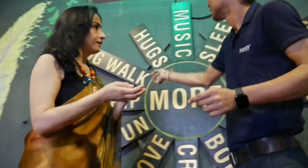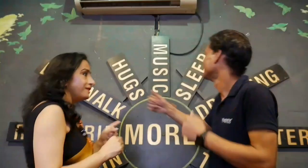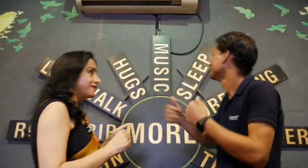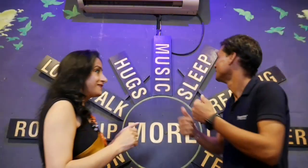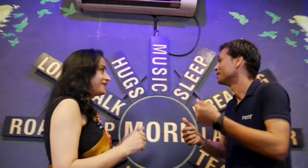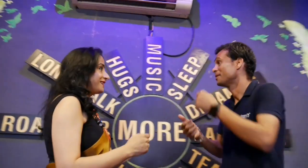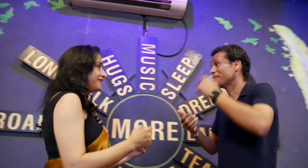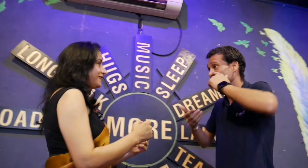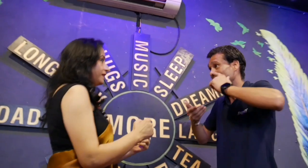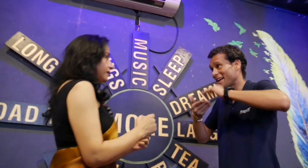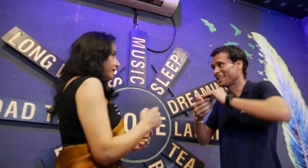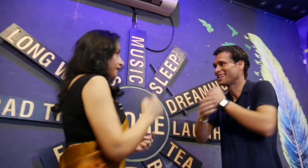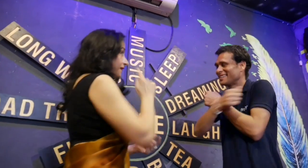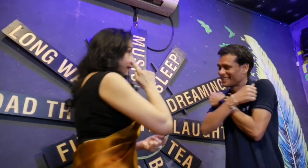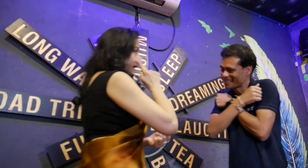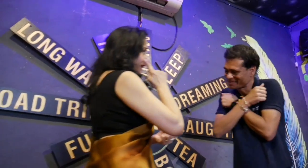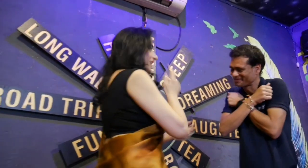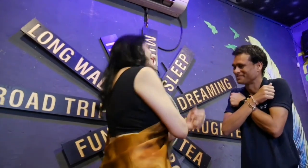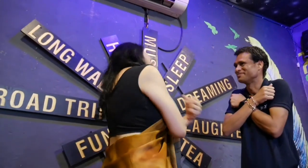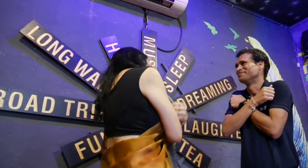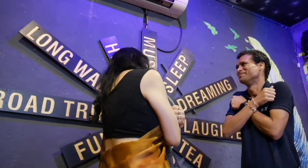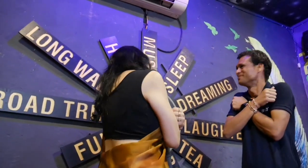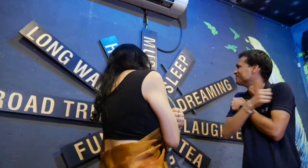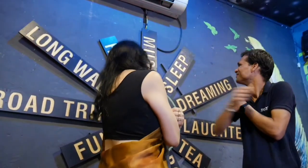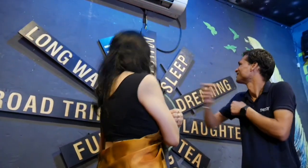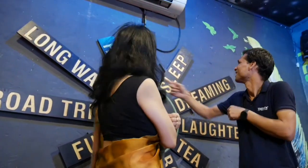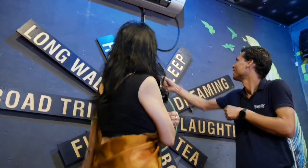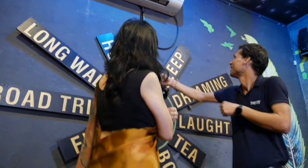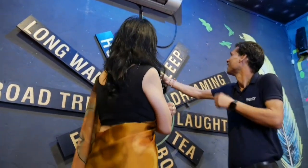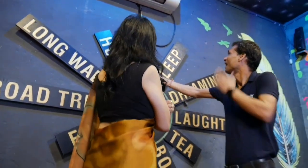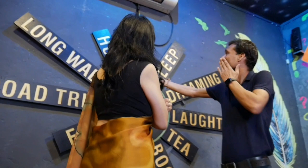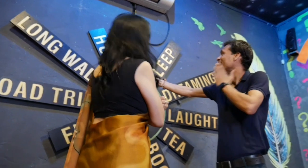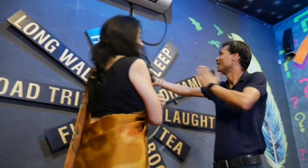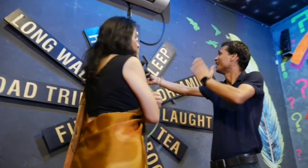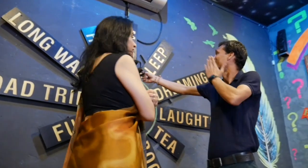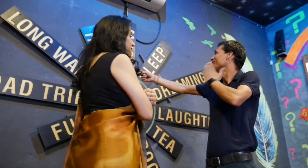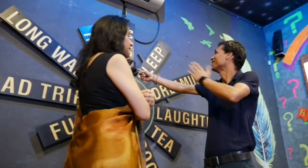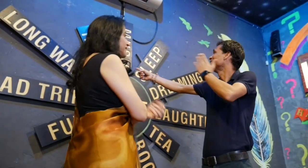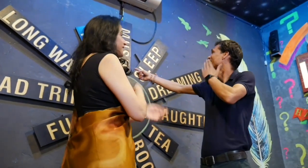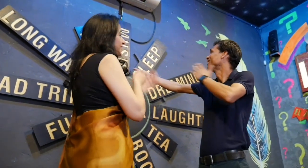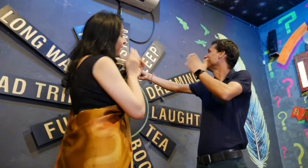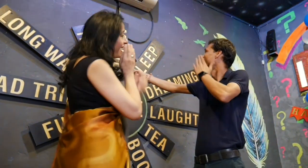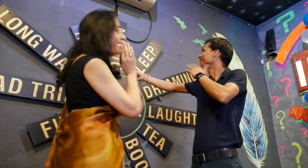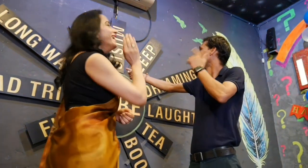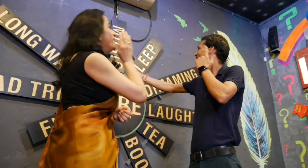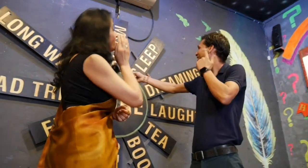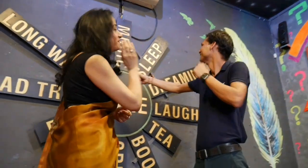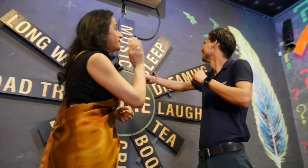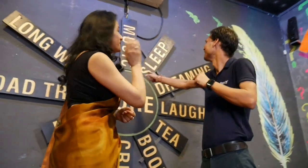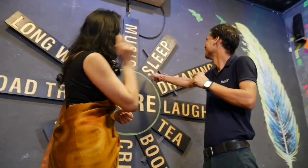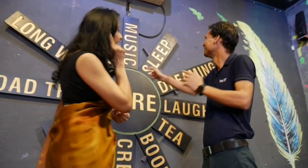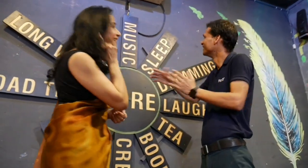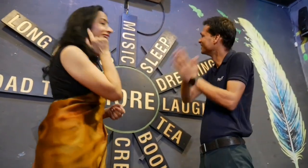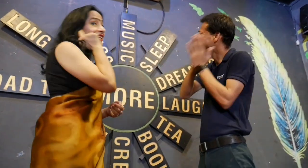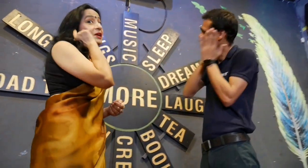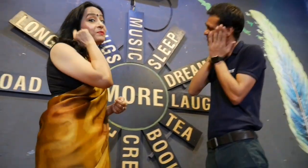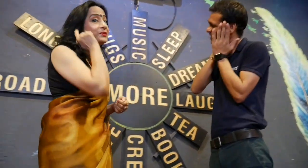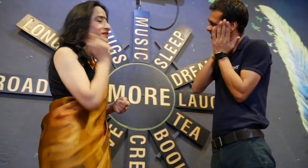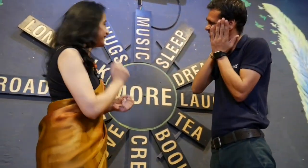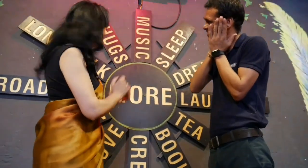hugs music